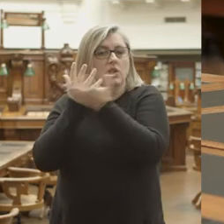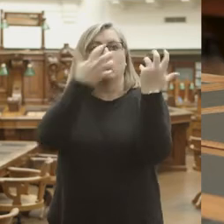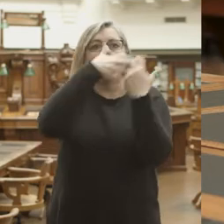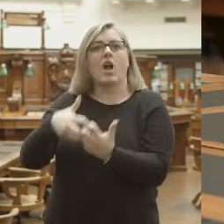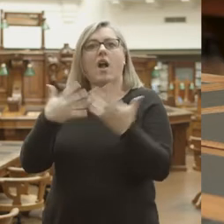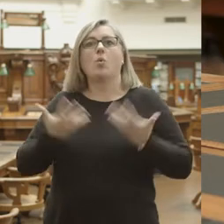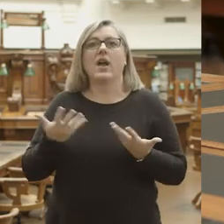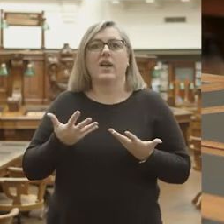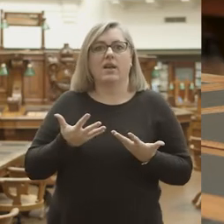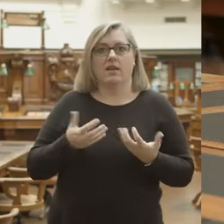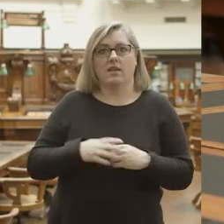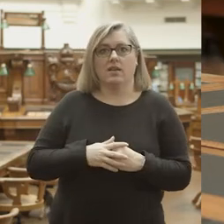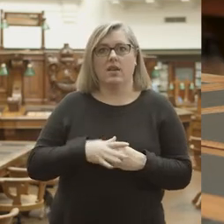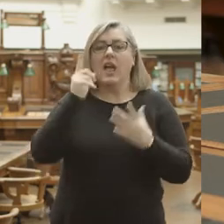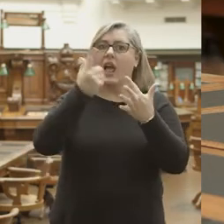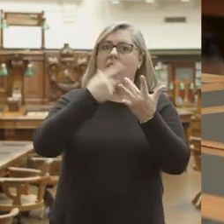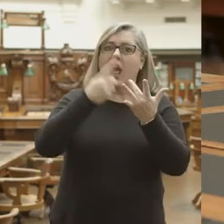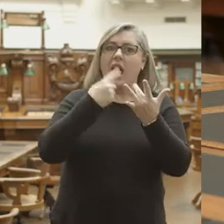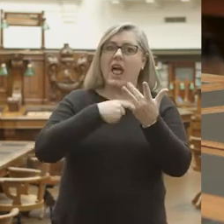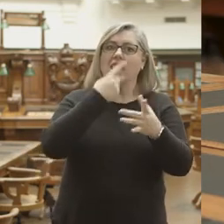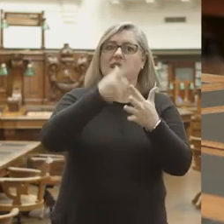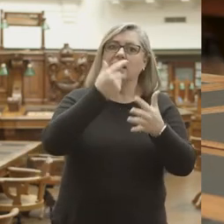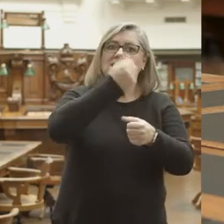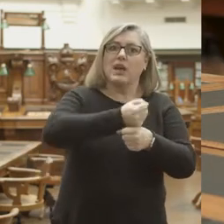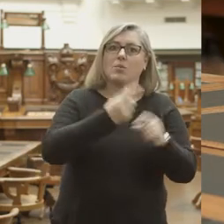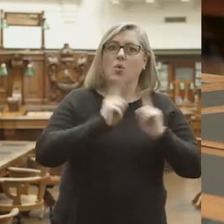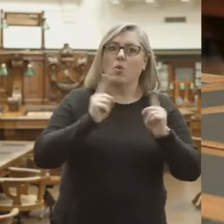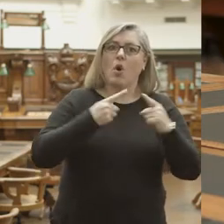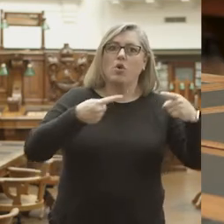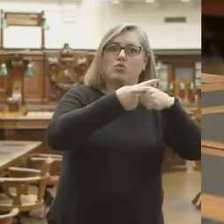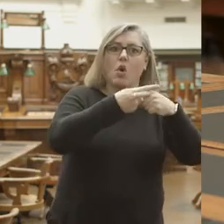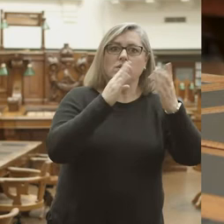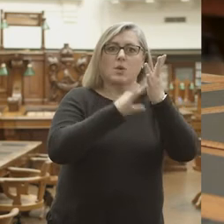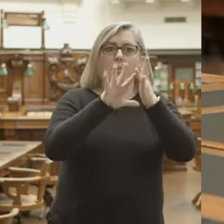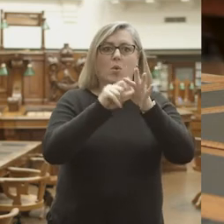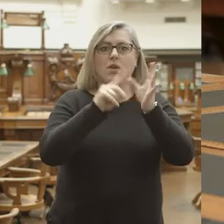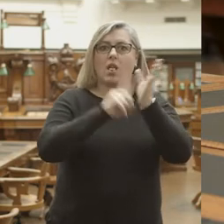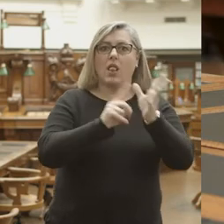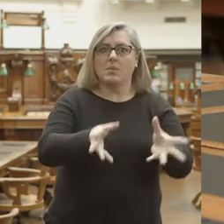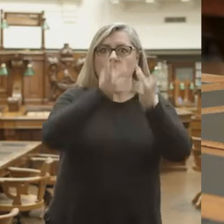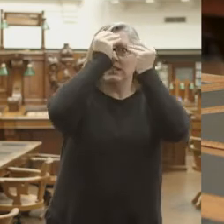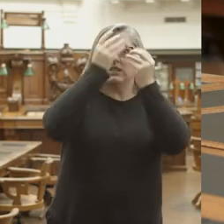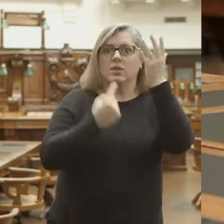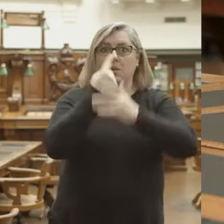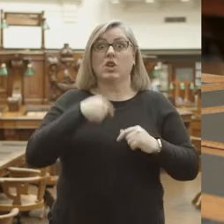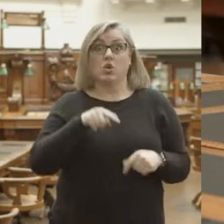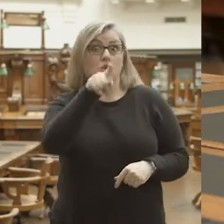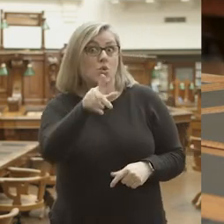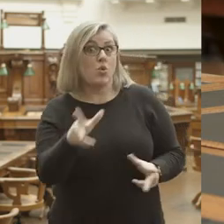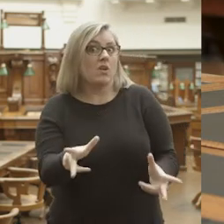In fact there's another example of cross-modal perception going on right now. me. You can hear my voice, right? And if I asked you